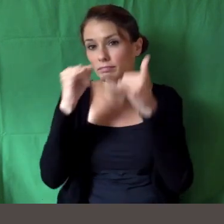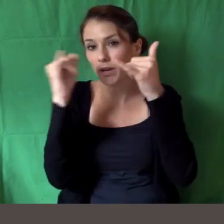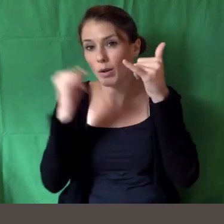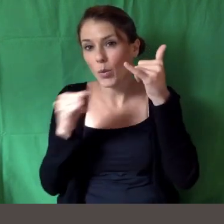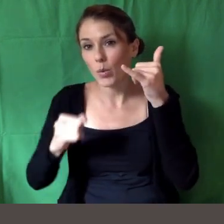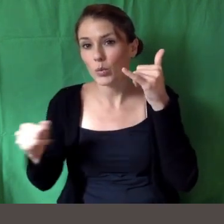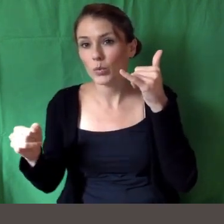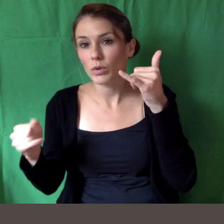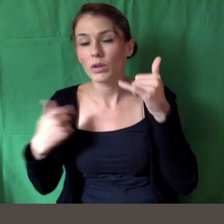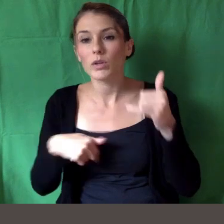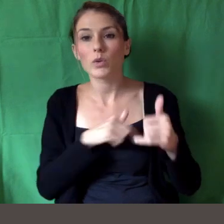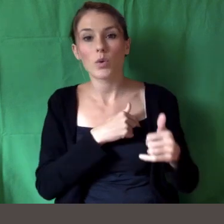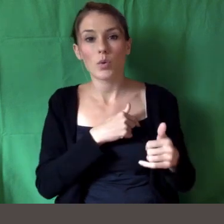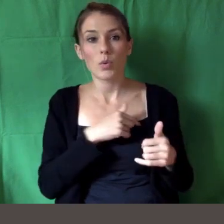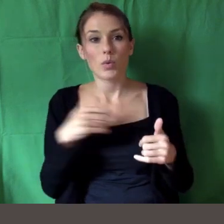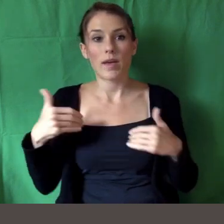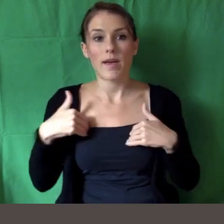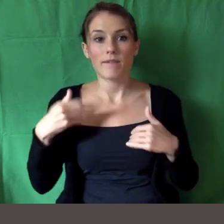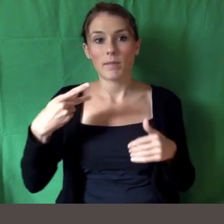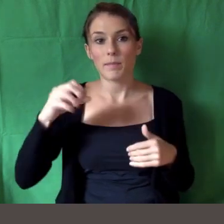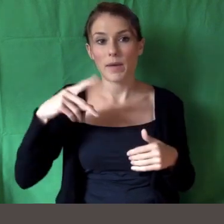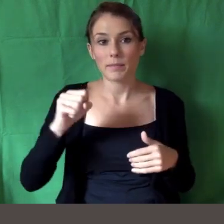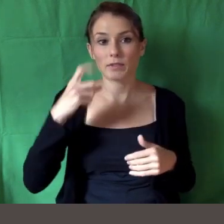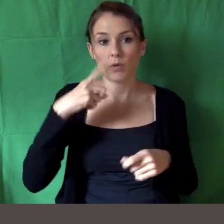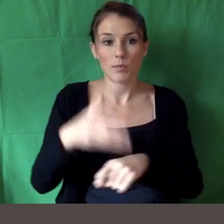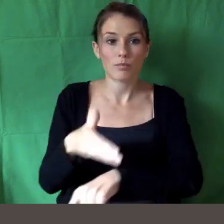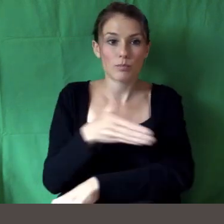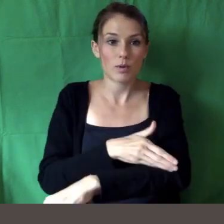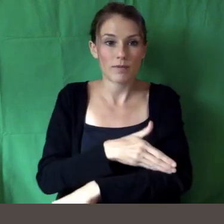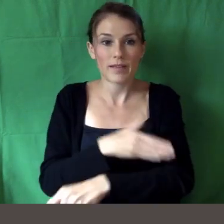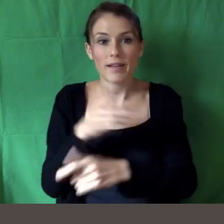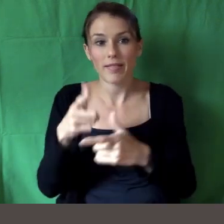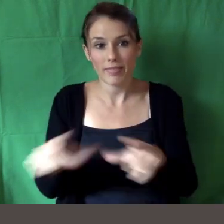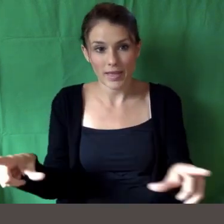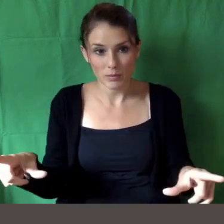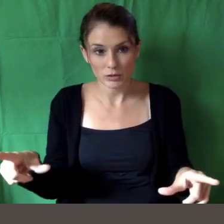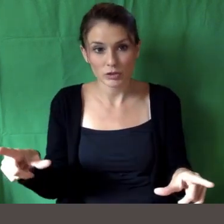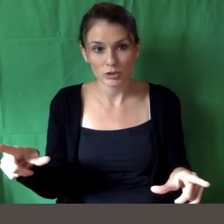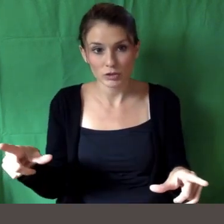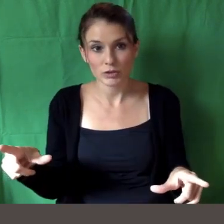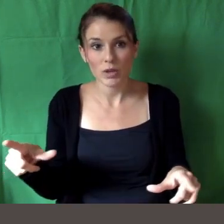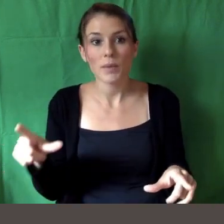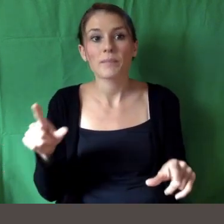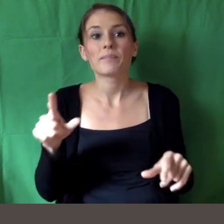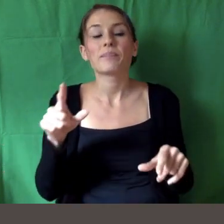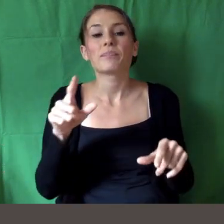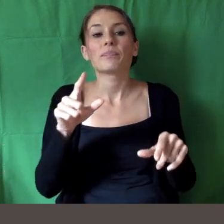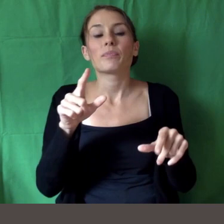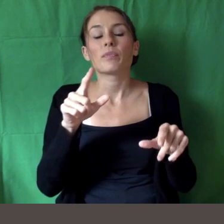So not only we have PEPs for improving the language for code changes, we actually have